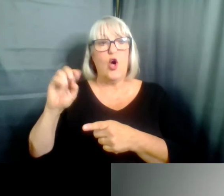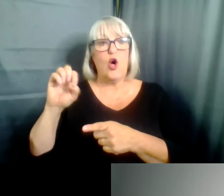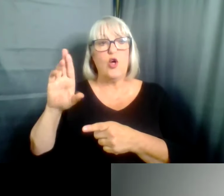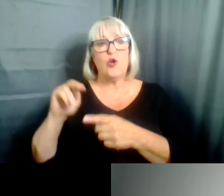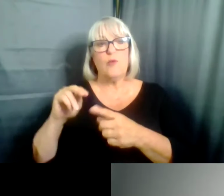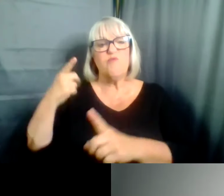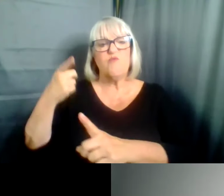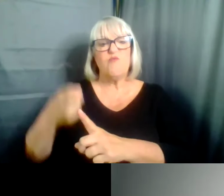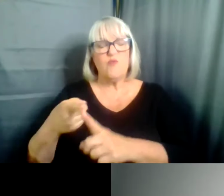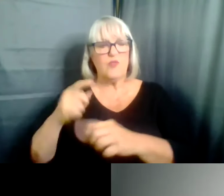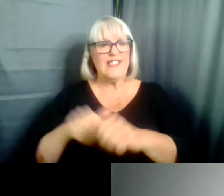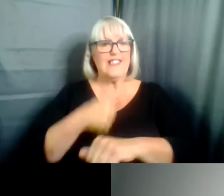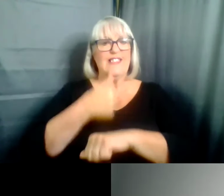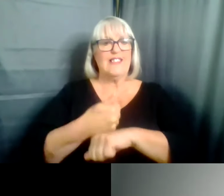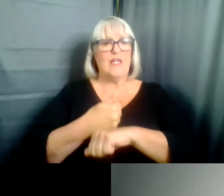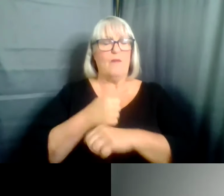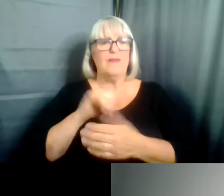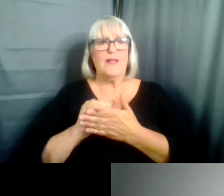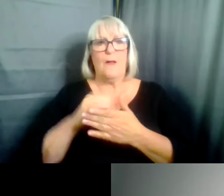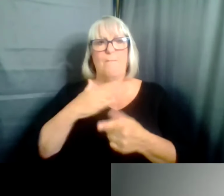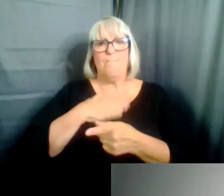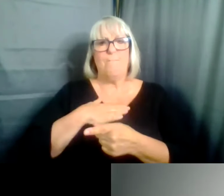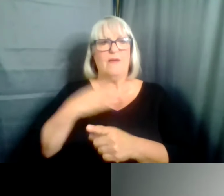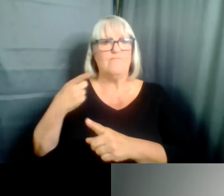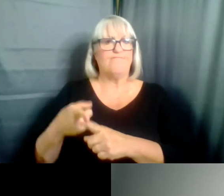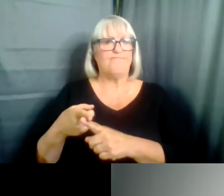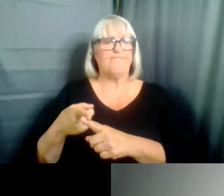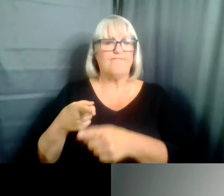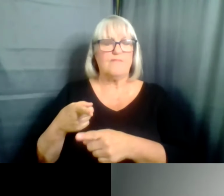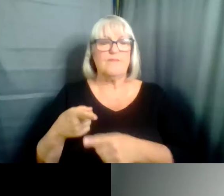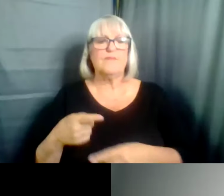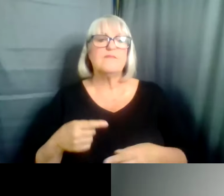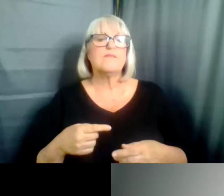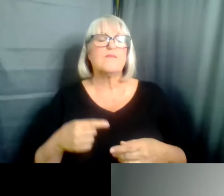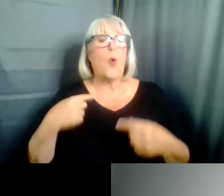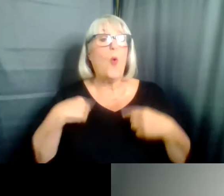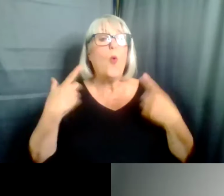The long term care initiative is my primary portfolio And what we have succeeded so far